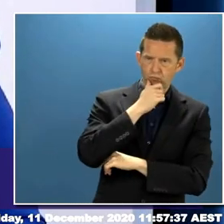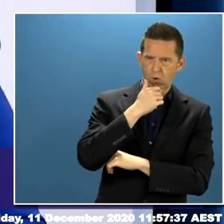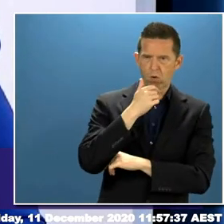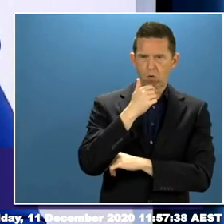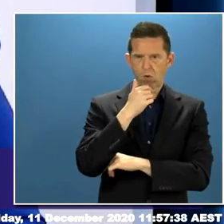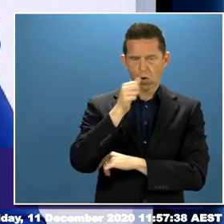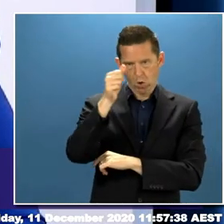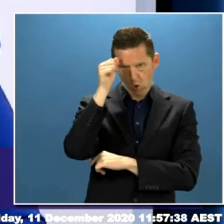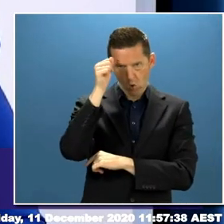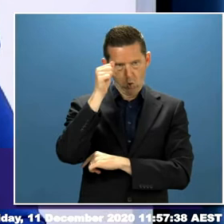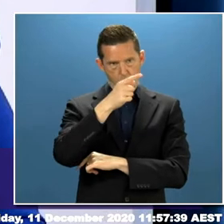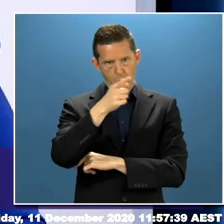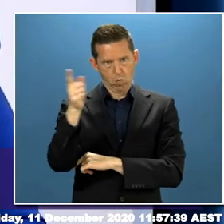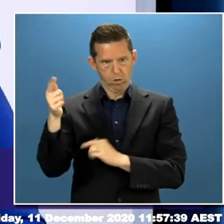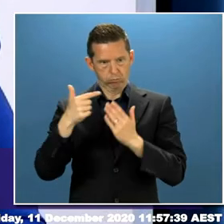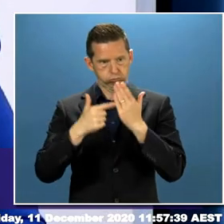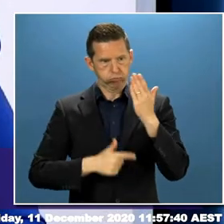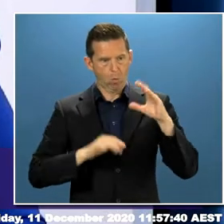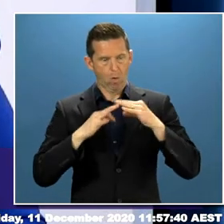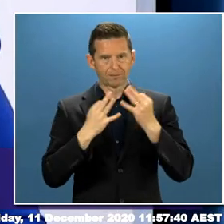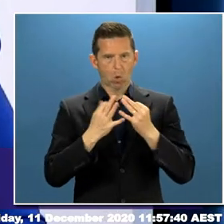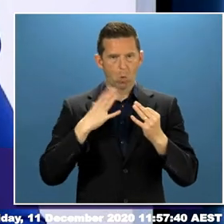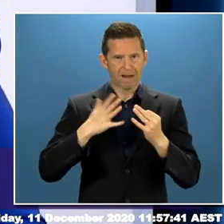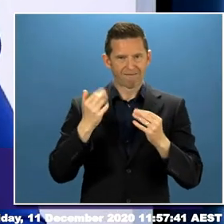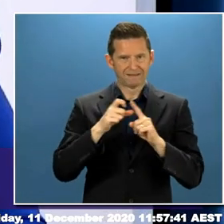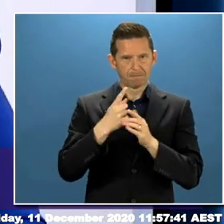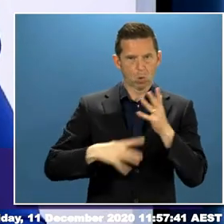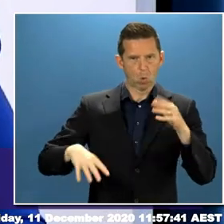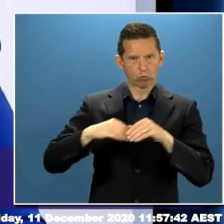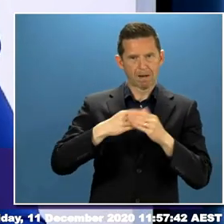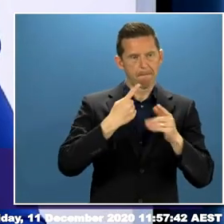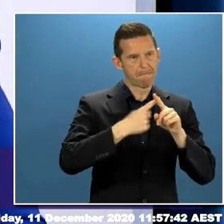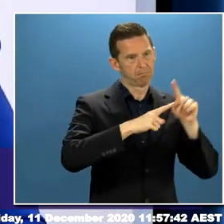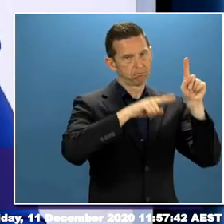organisations but also the real diverse mix of industries shows that it is not